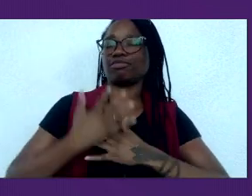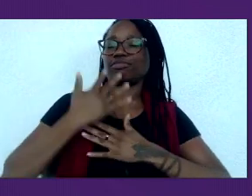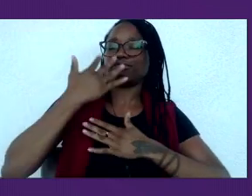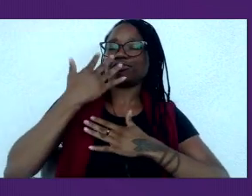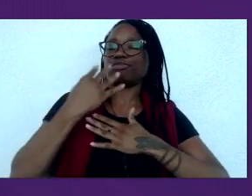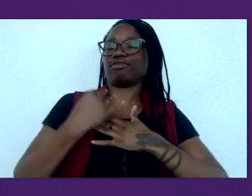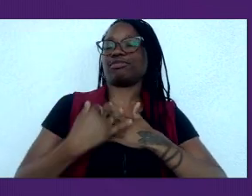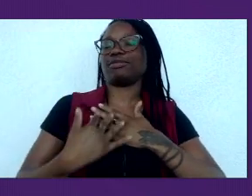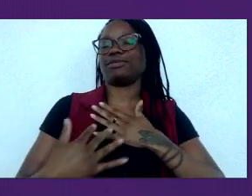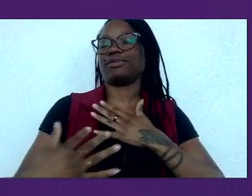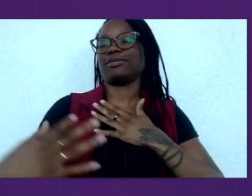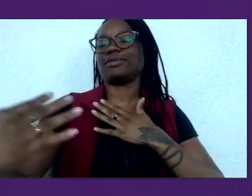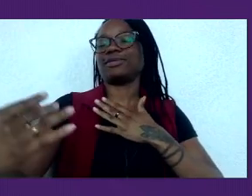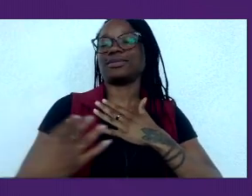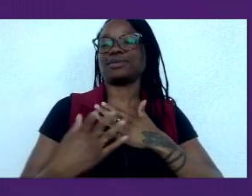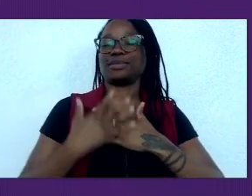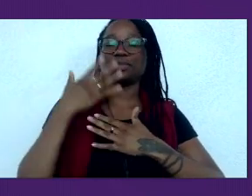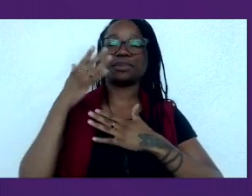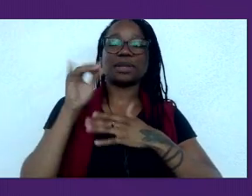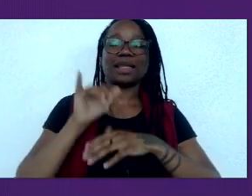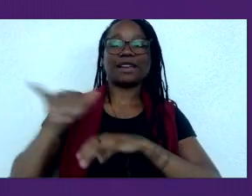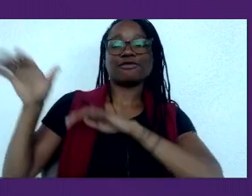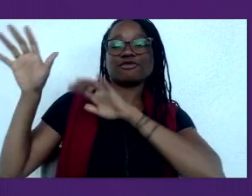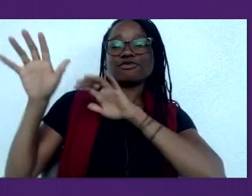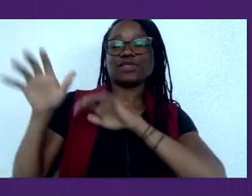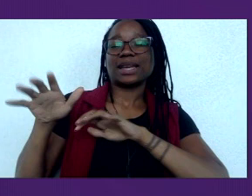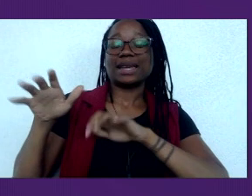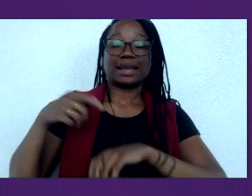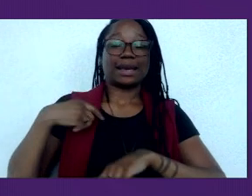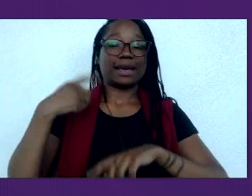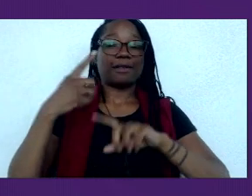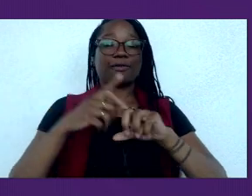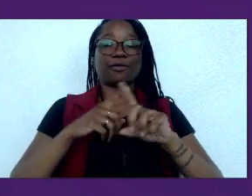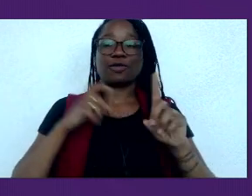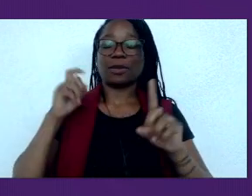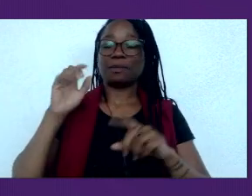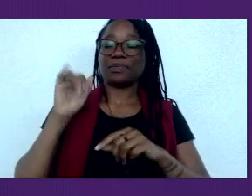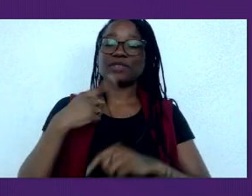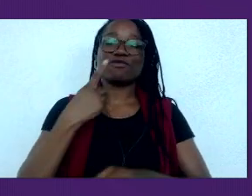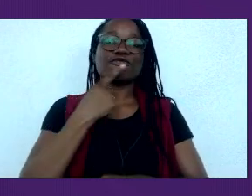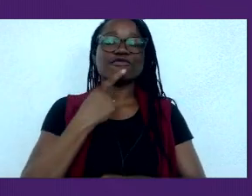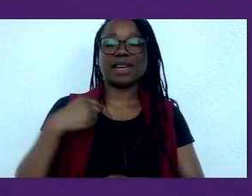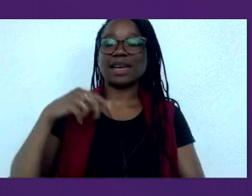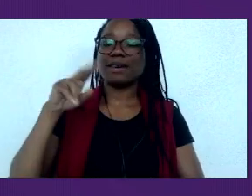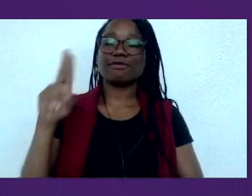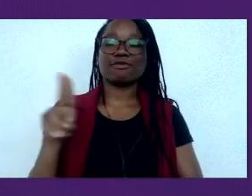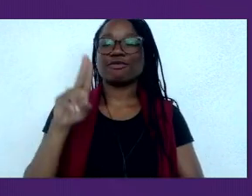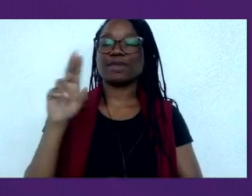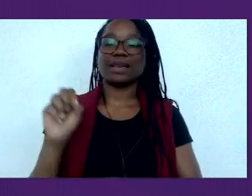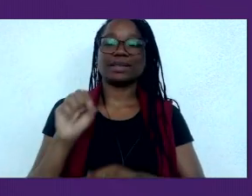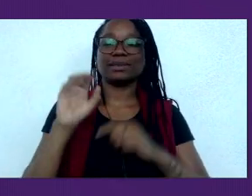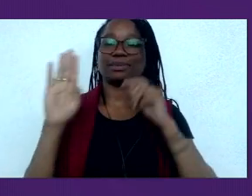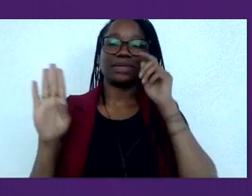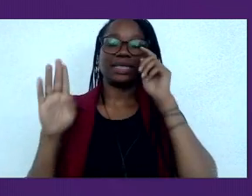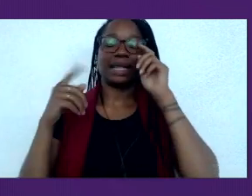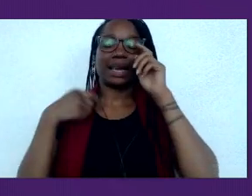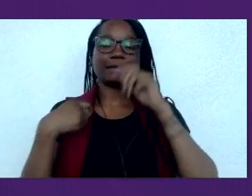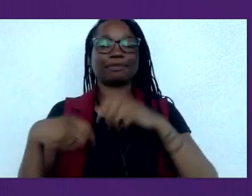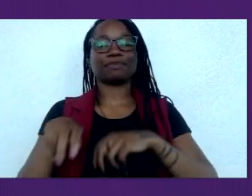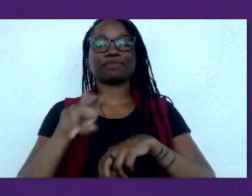I am from a crimson-colored USB, mysteriously posing at the bottom of my sepia pencil holder,